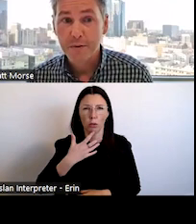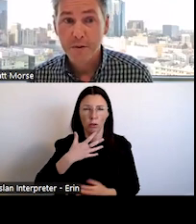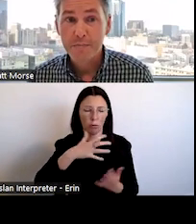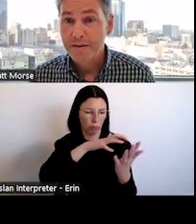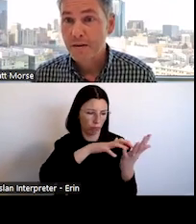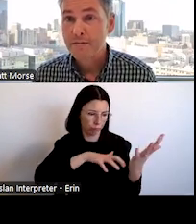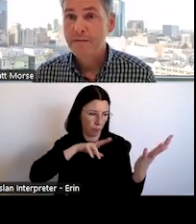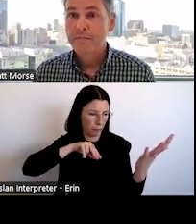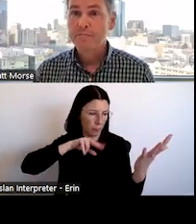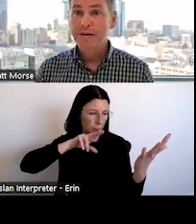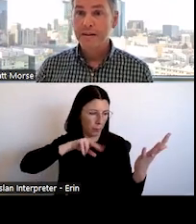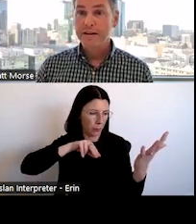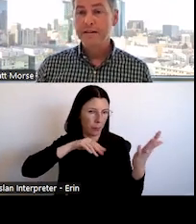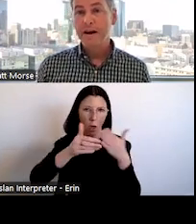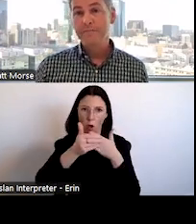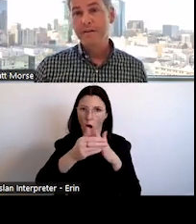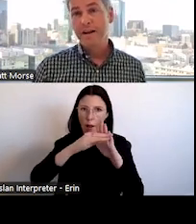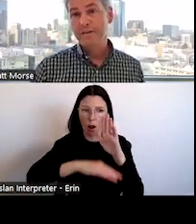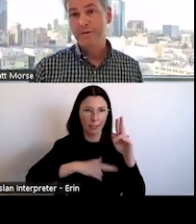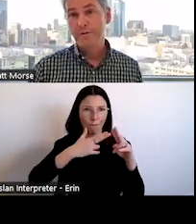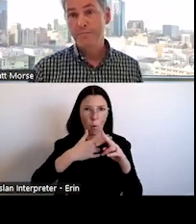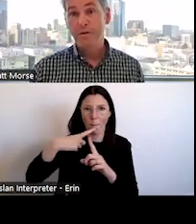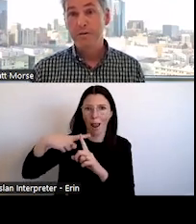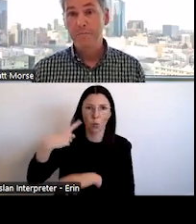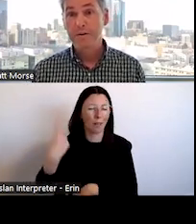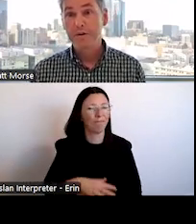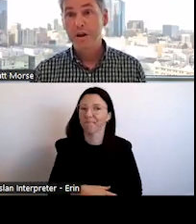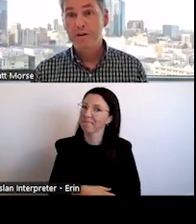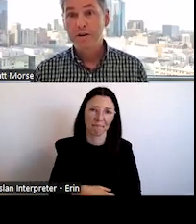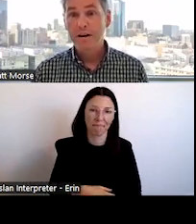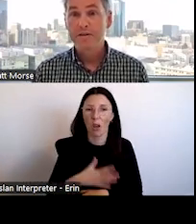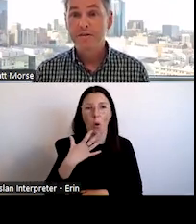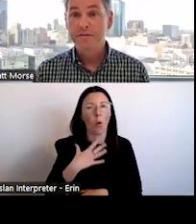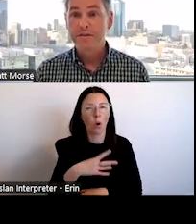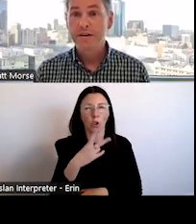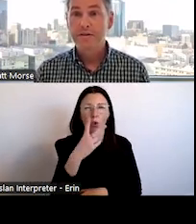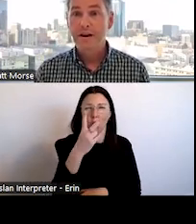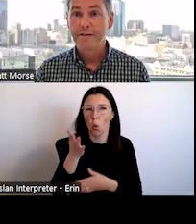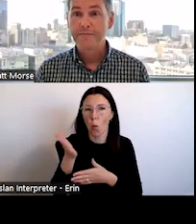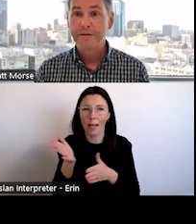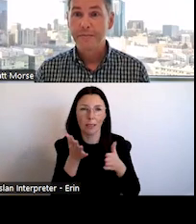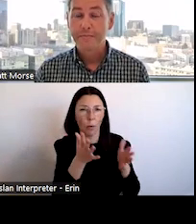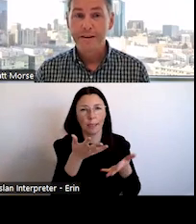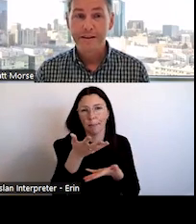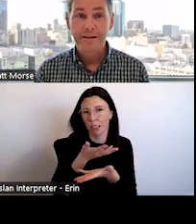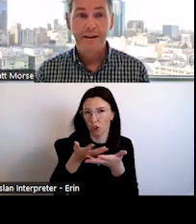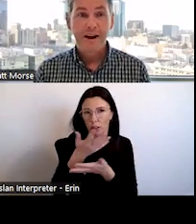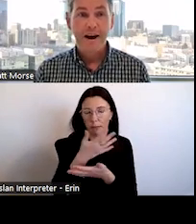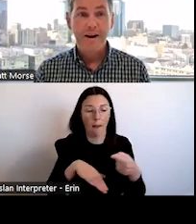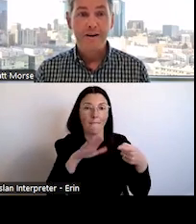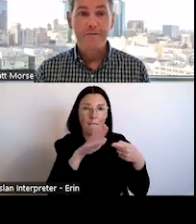for Plus1 but really take a two pronged approach to this conversation. The first part being